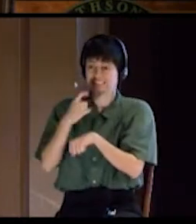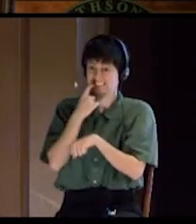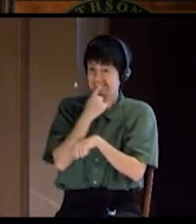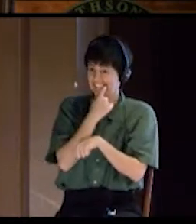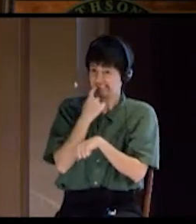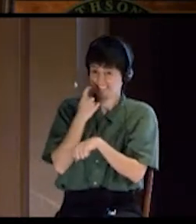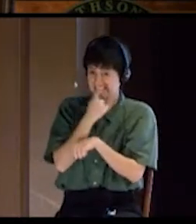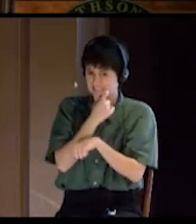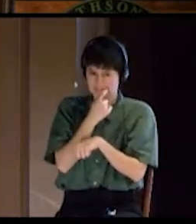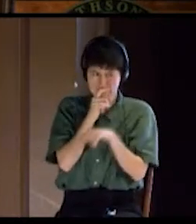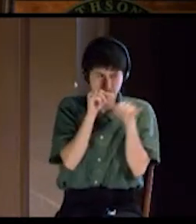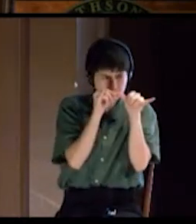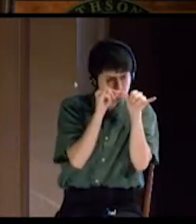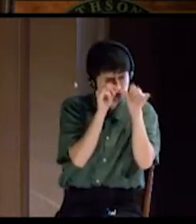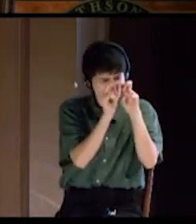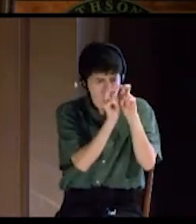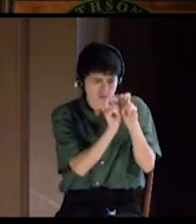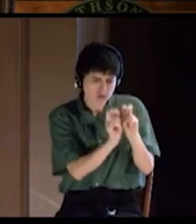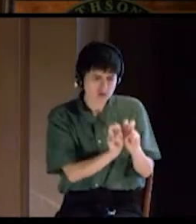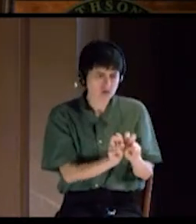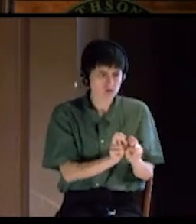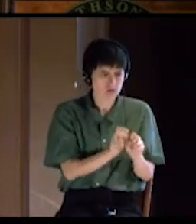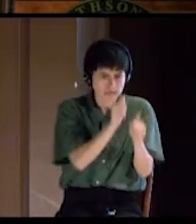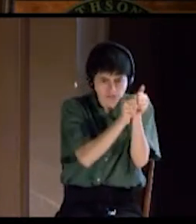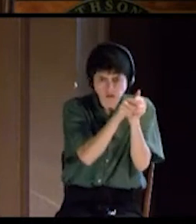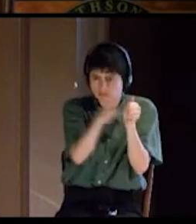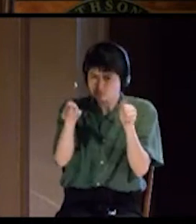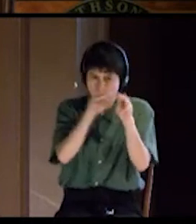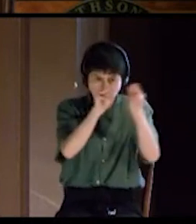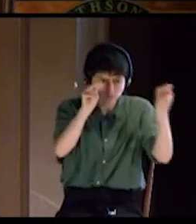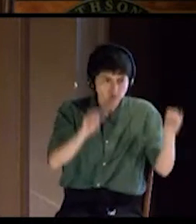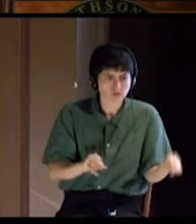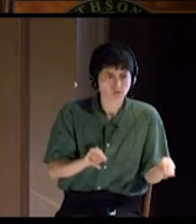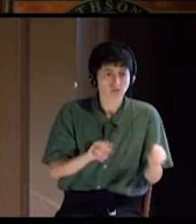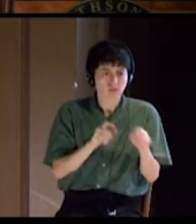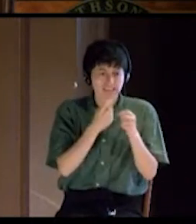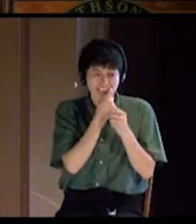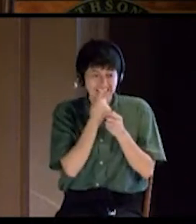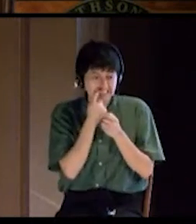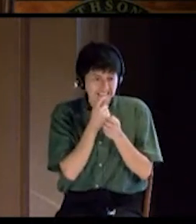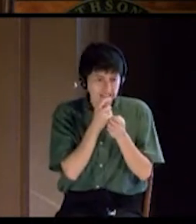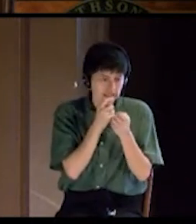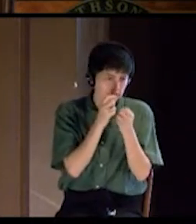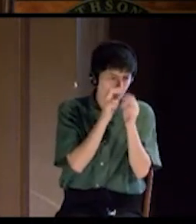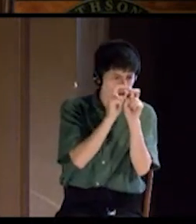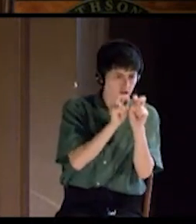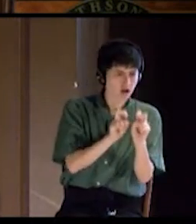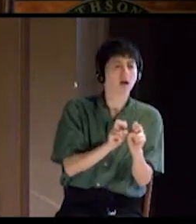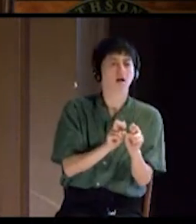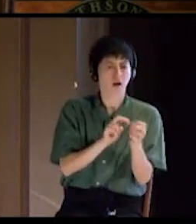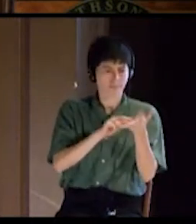to estimate the body size of this shark, mainly because body size is a factor with a lot